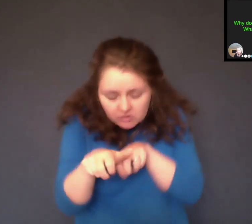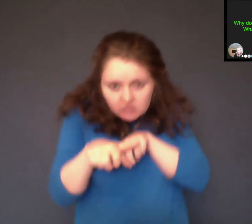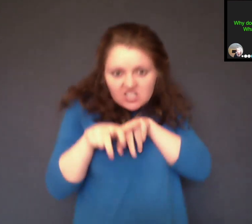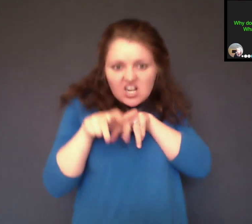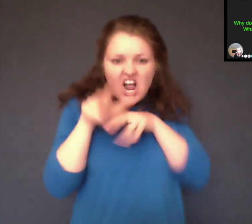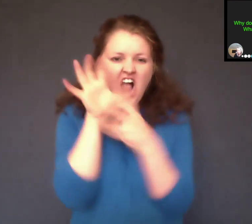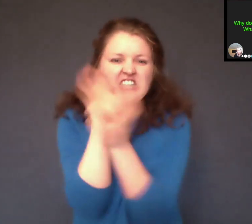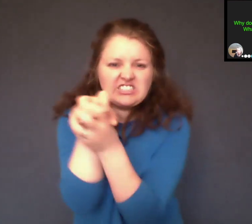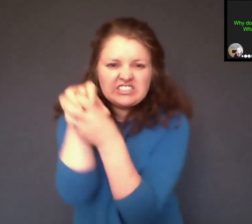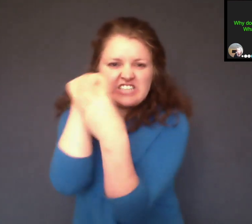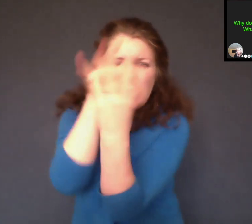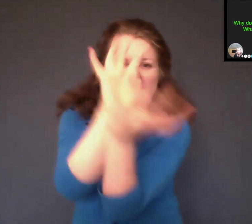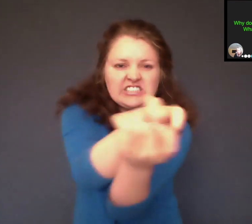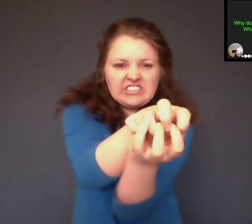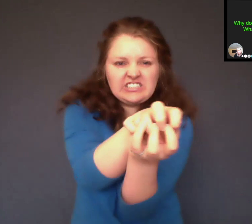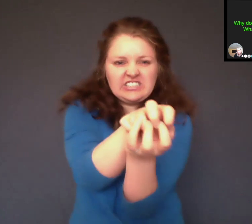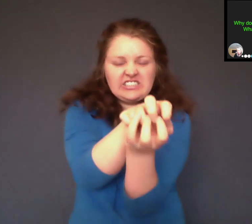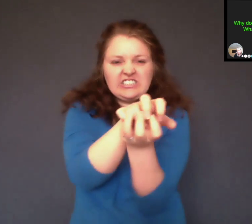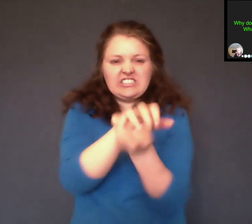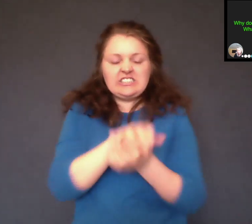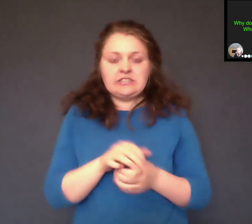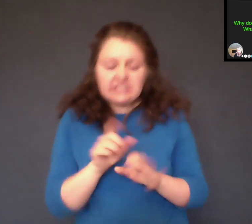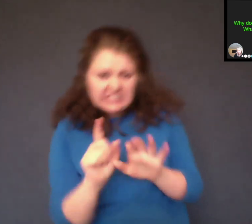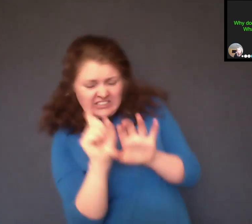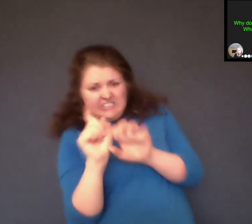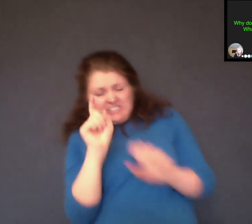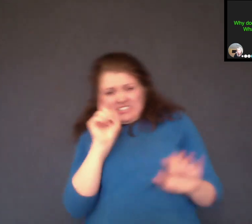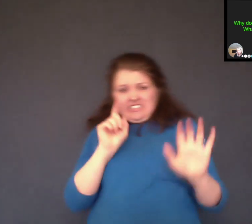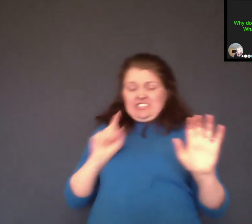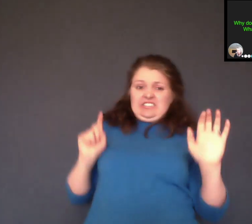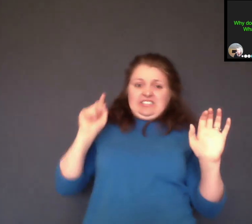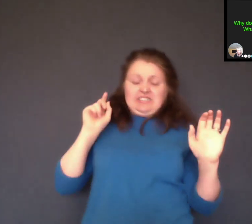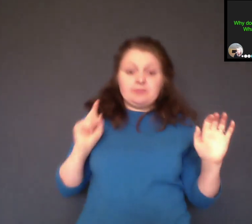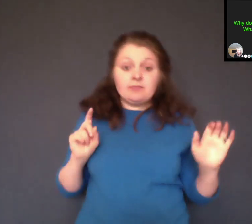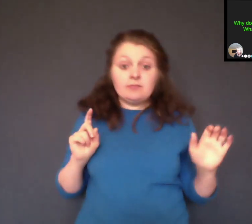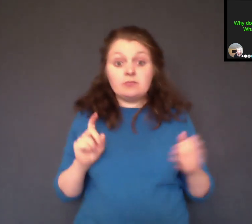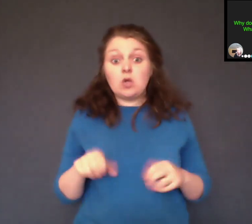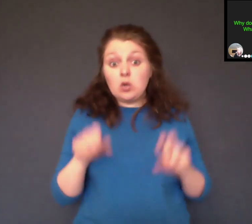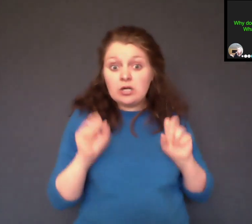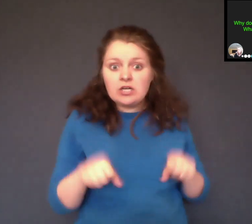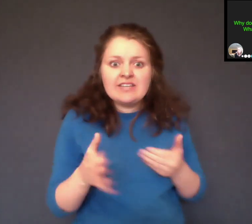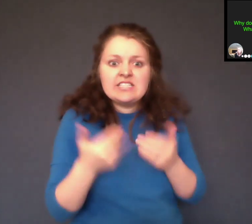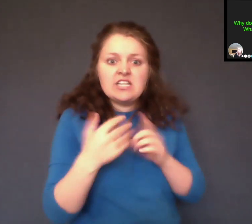at harvey as it did so he made a stumbling retreat and might have been seized after three steps had